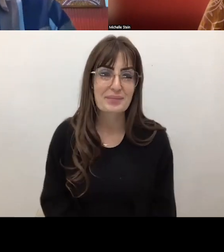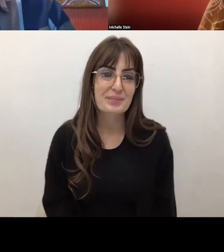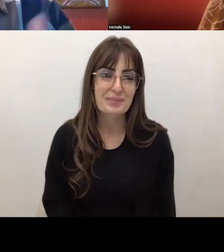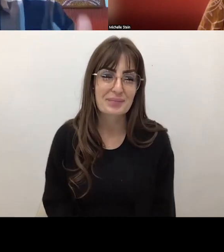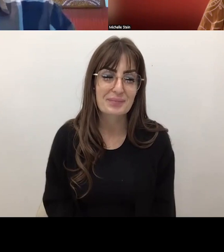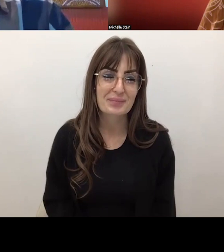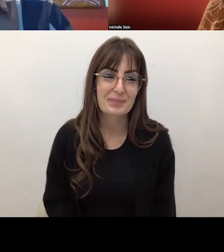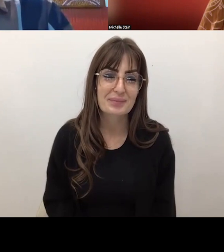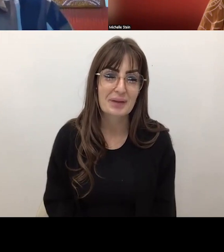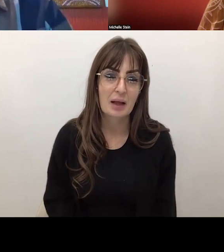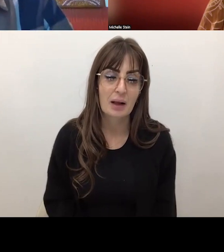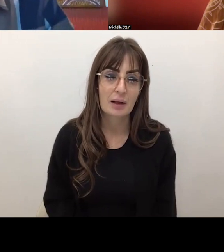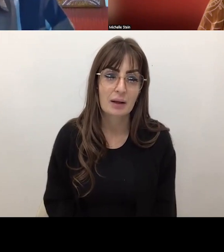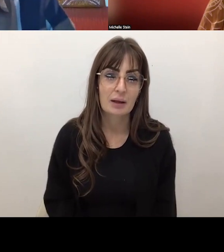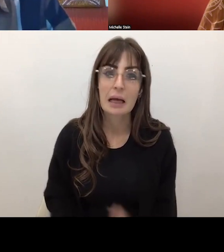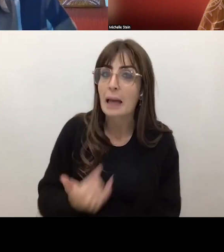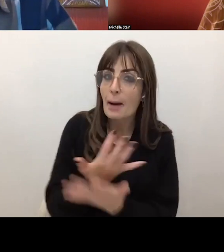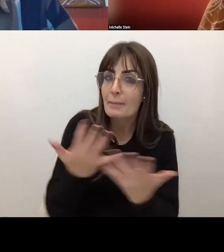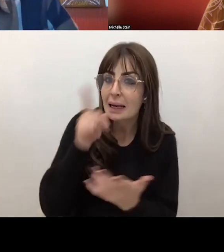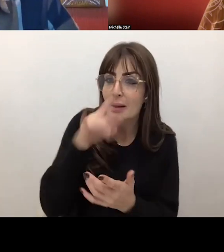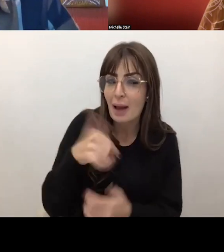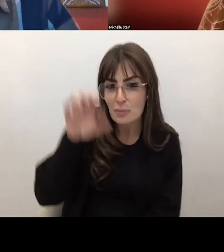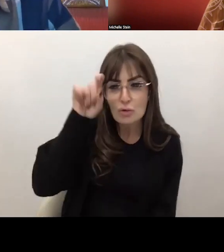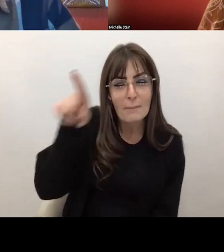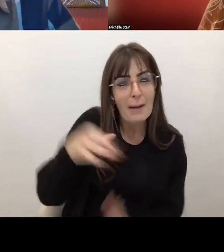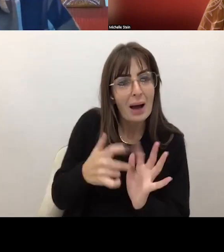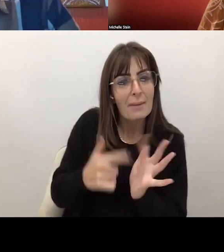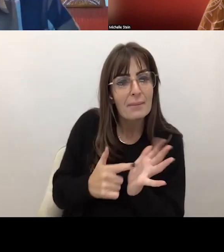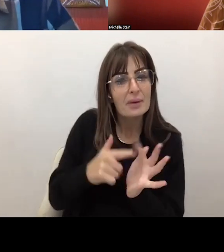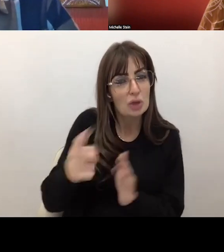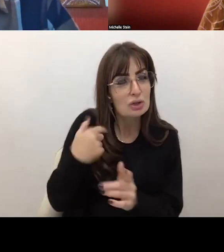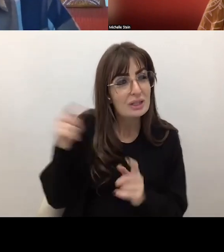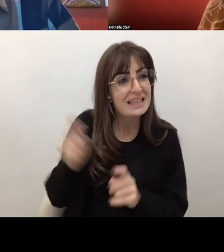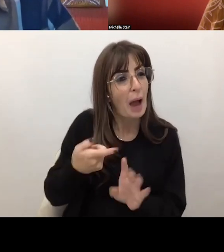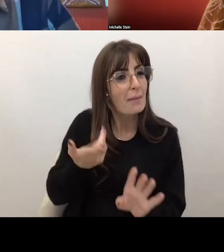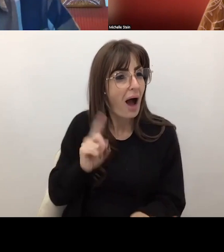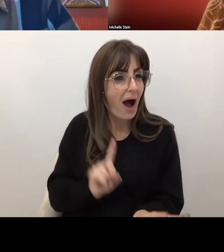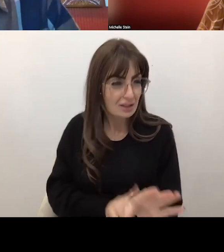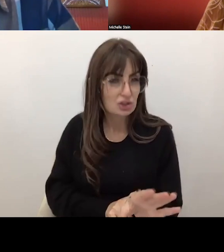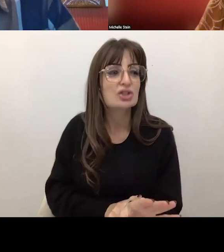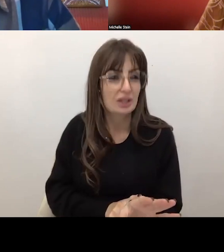You probably, many of you may remember Michelle who joined us late last year when she presented a